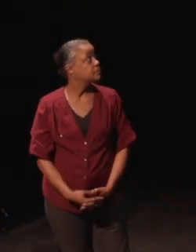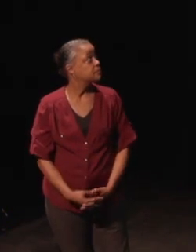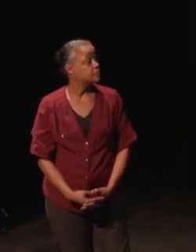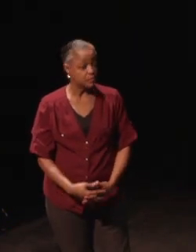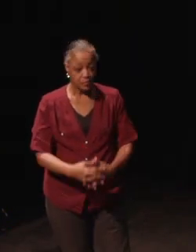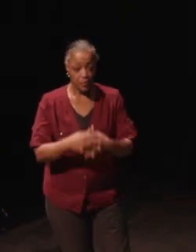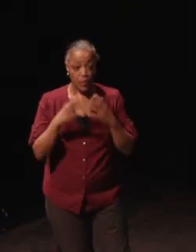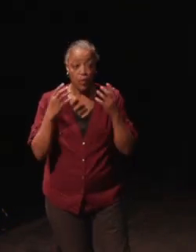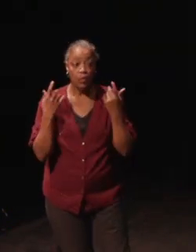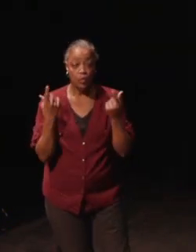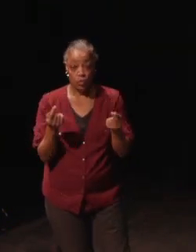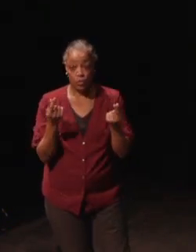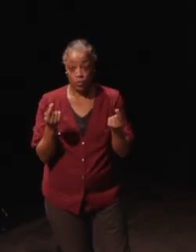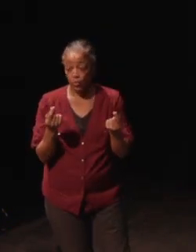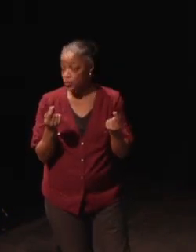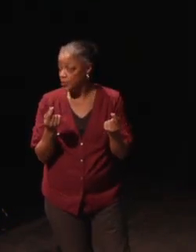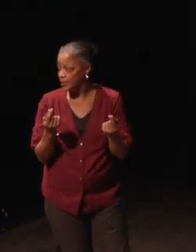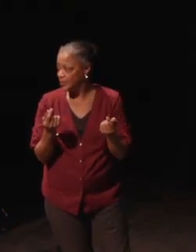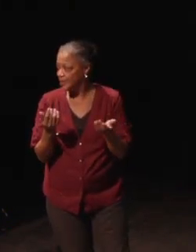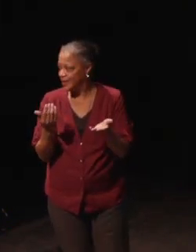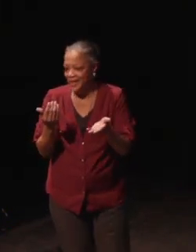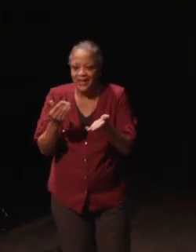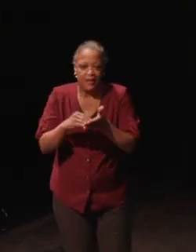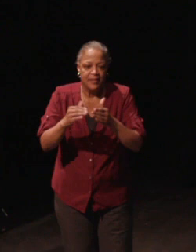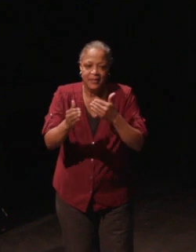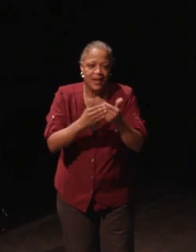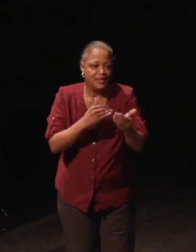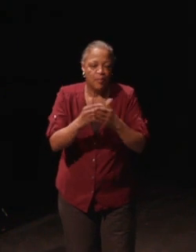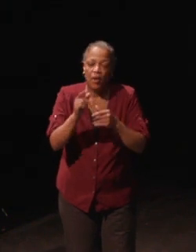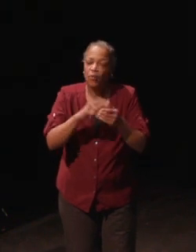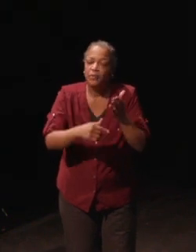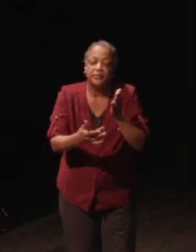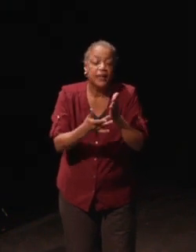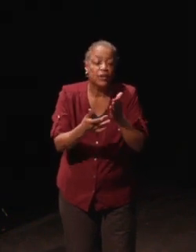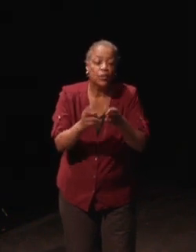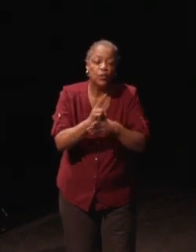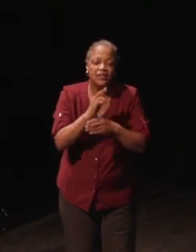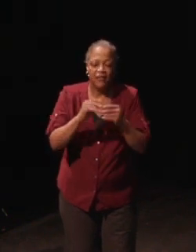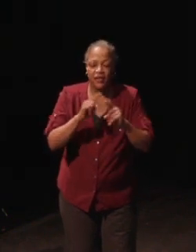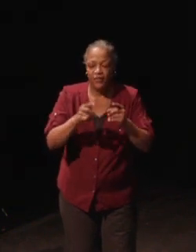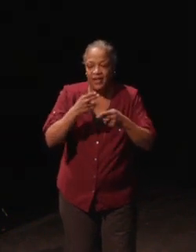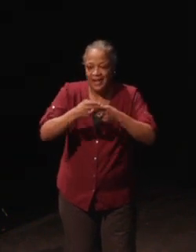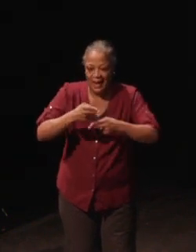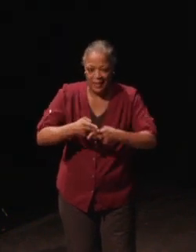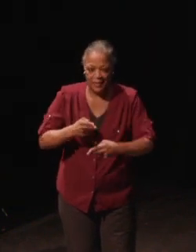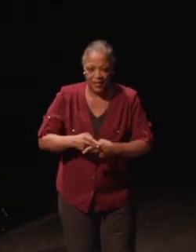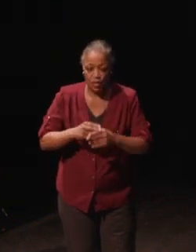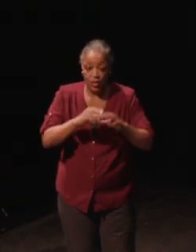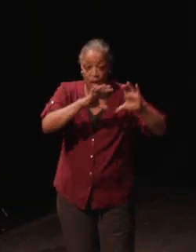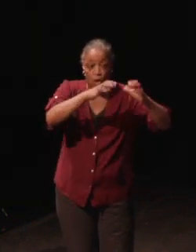So what you can do, and again this is doesn't matter what technique you use it's just has different naming, you can actually group your UI.